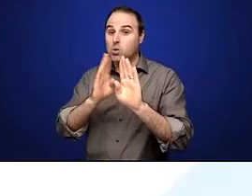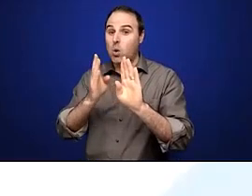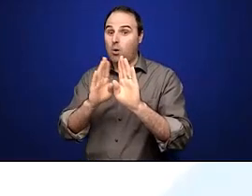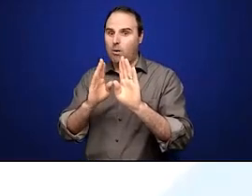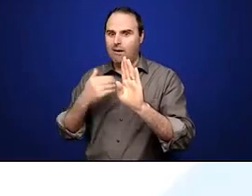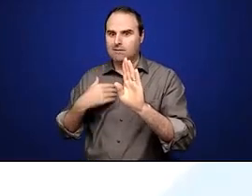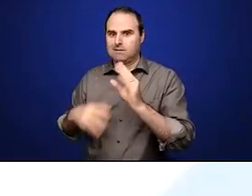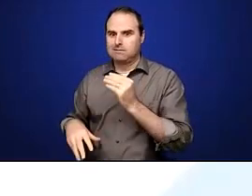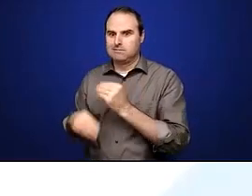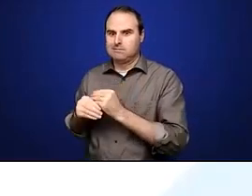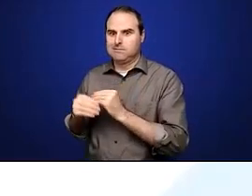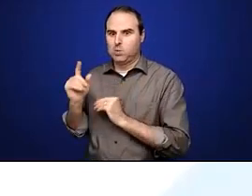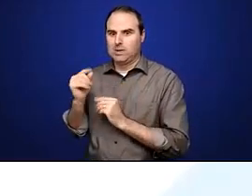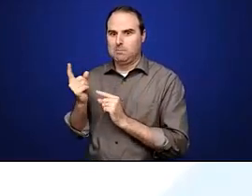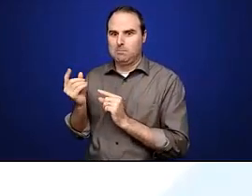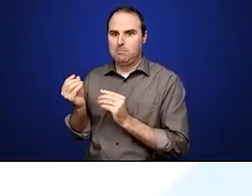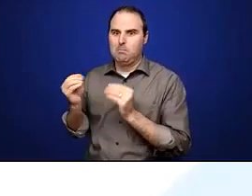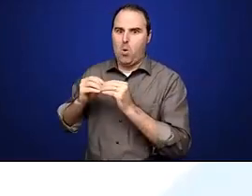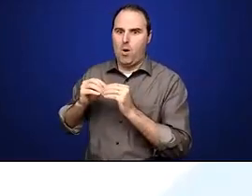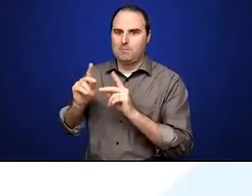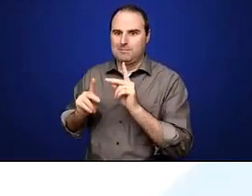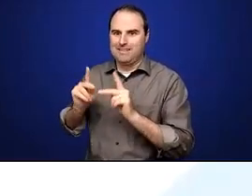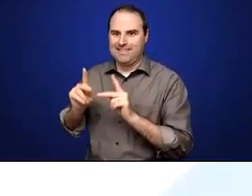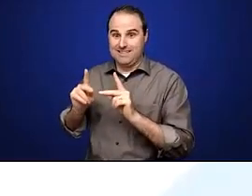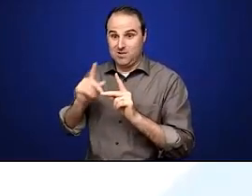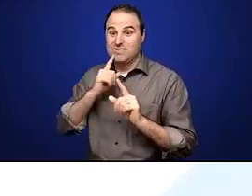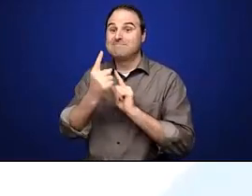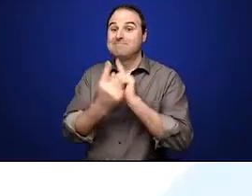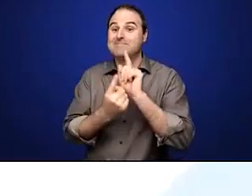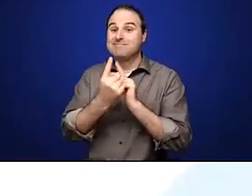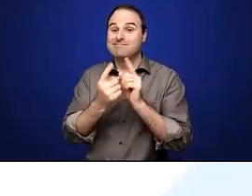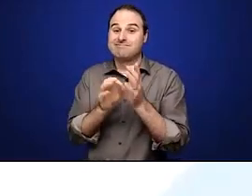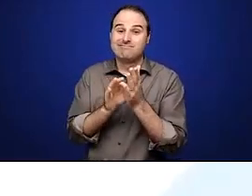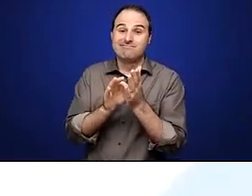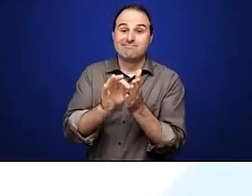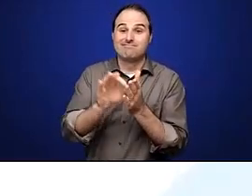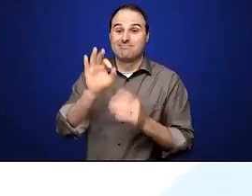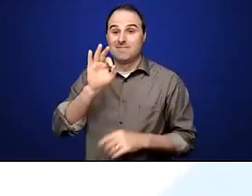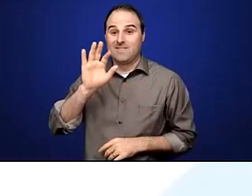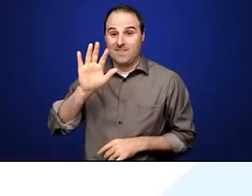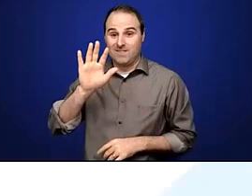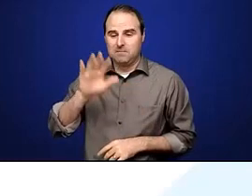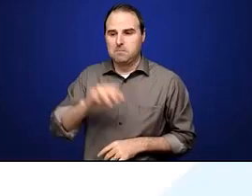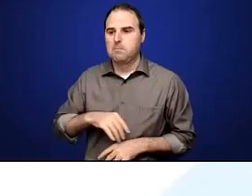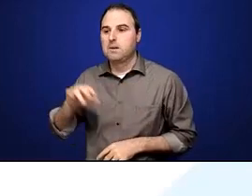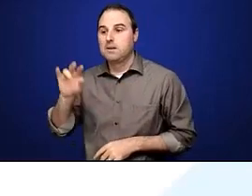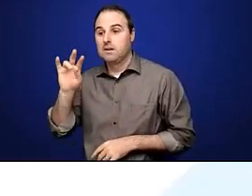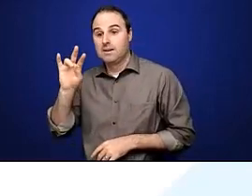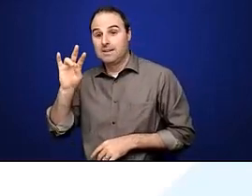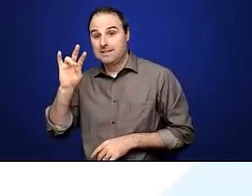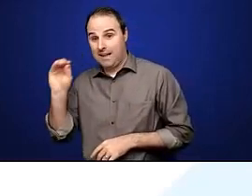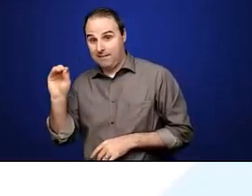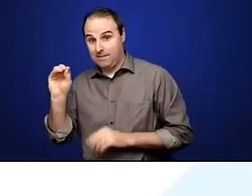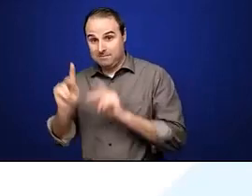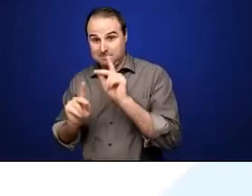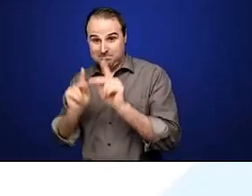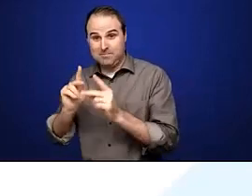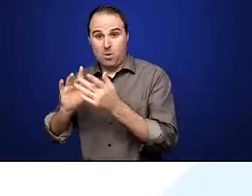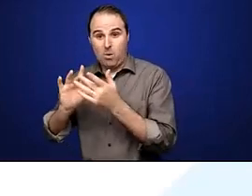So at times, we counted 95 people in person, and we had about 70 people online with about an average of 50 for most